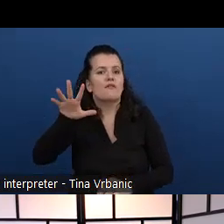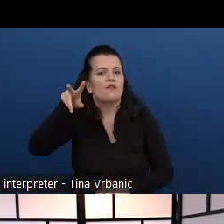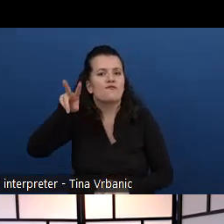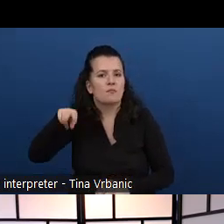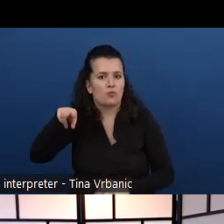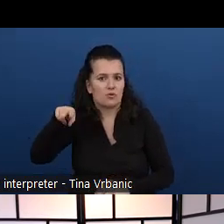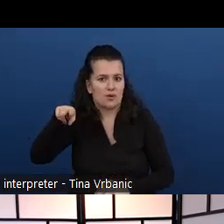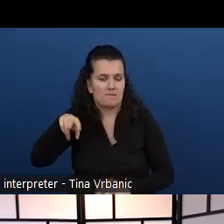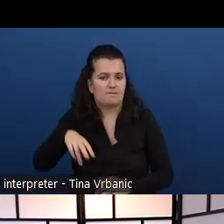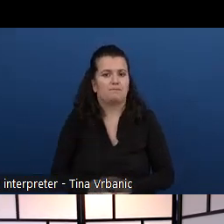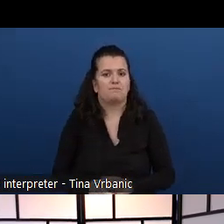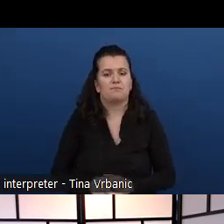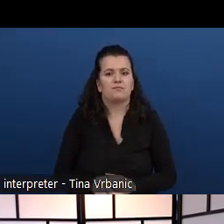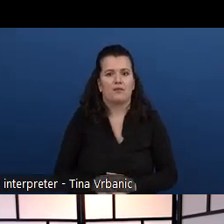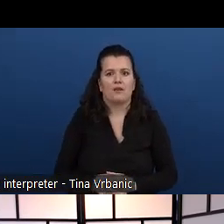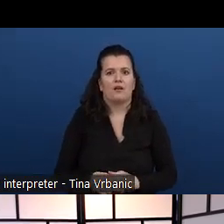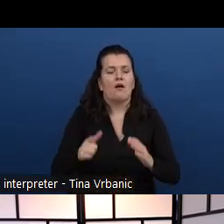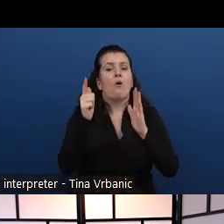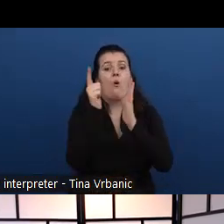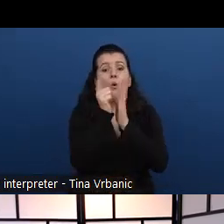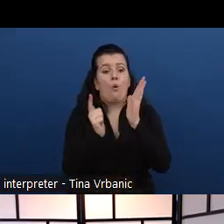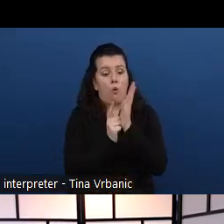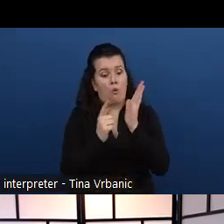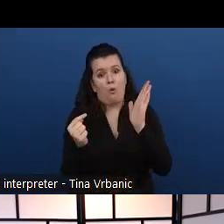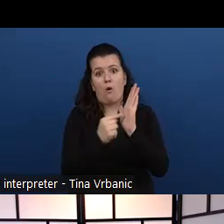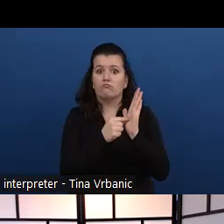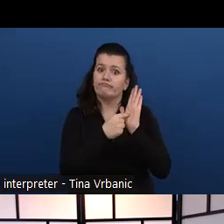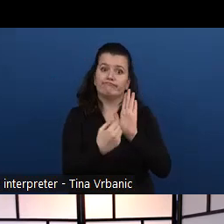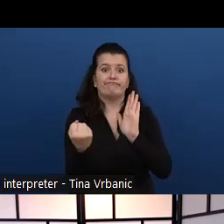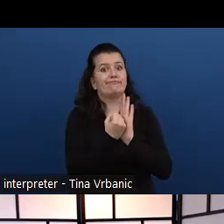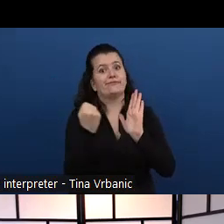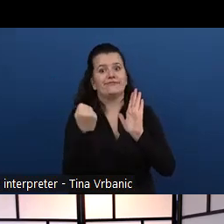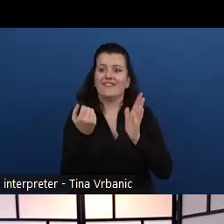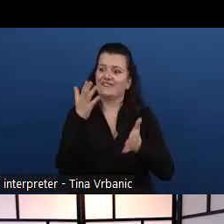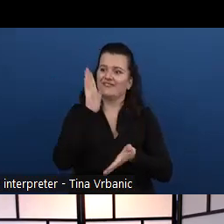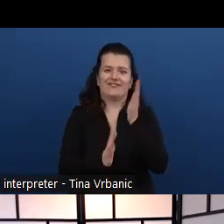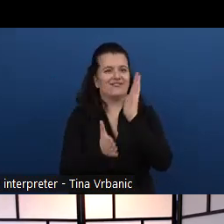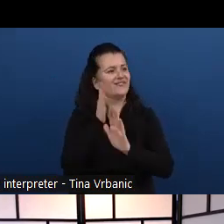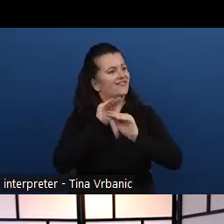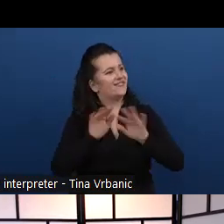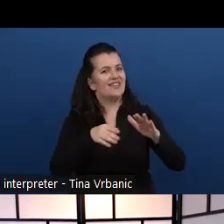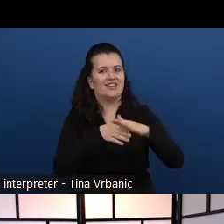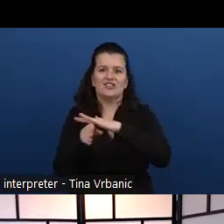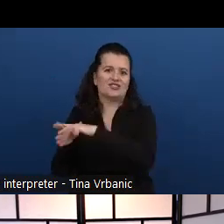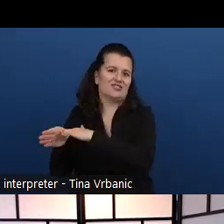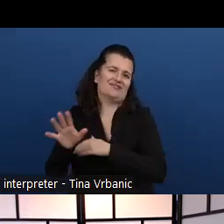Having a law is really not enough, but we had a decree in 2009, and everything is supposed